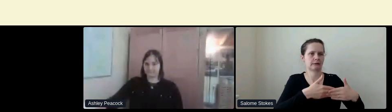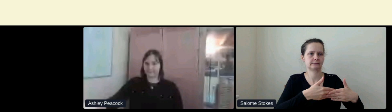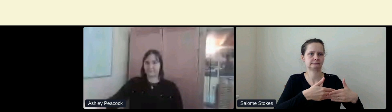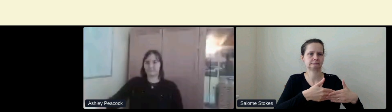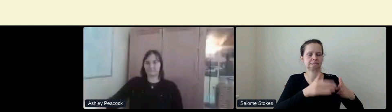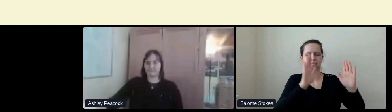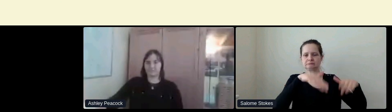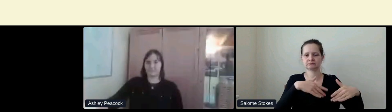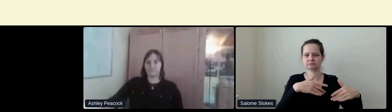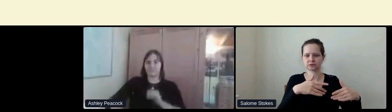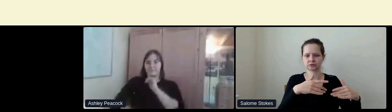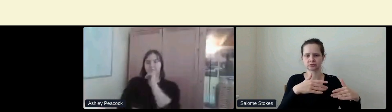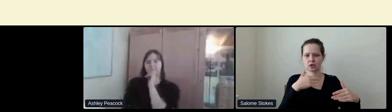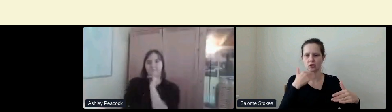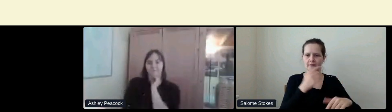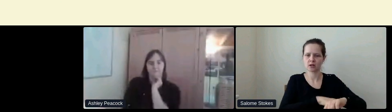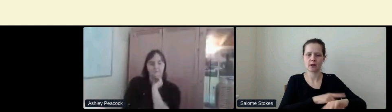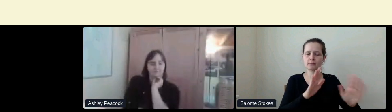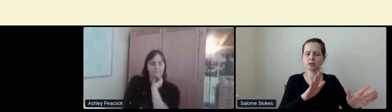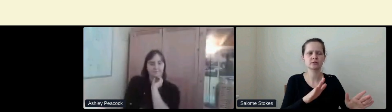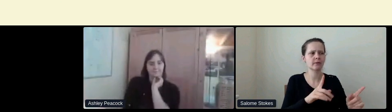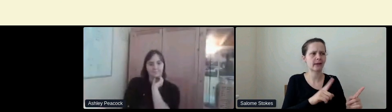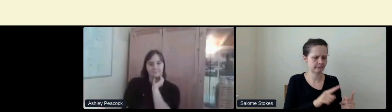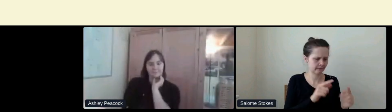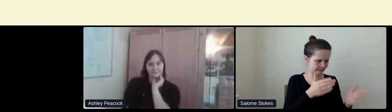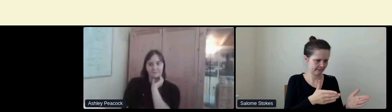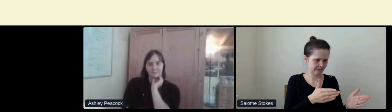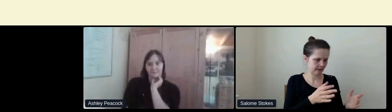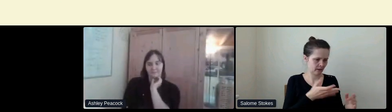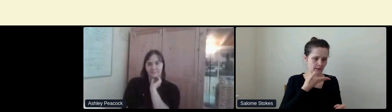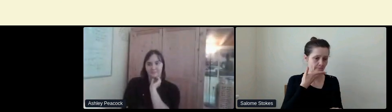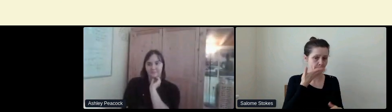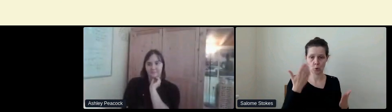This goes back to our clothes thing, what is appropriate for work? The clothes that are